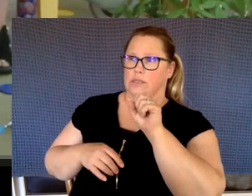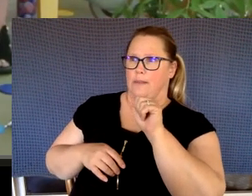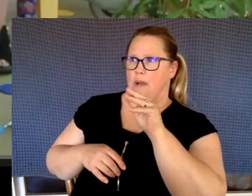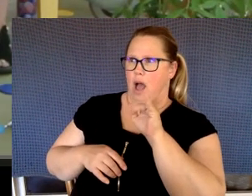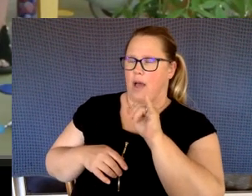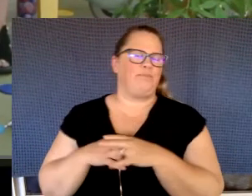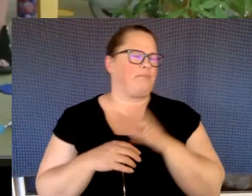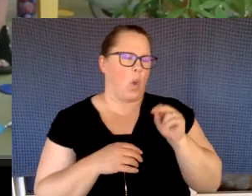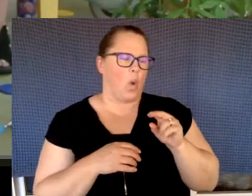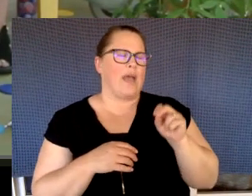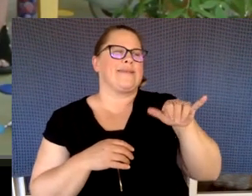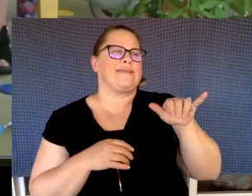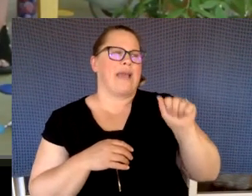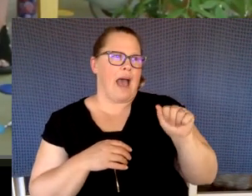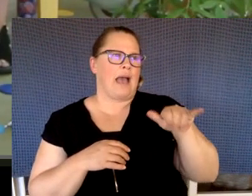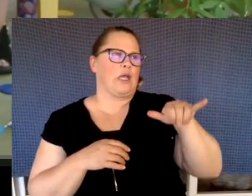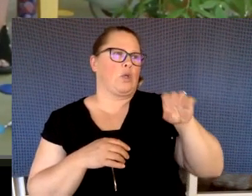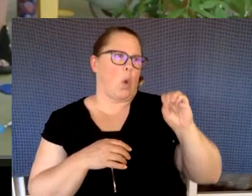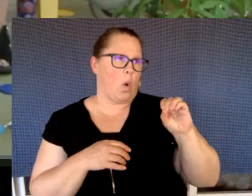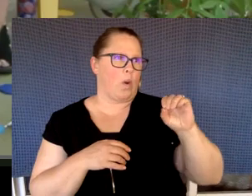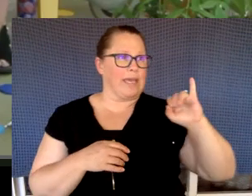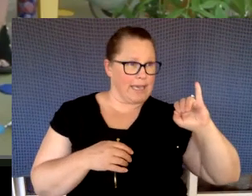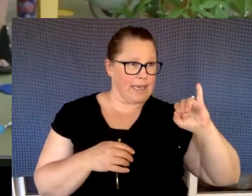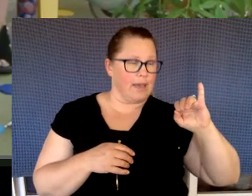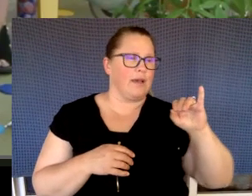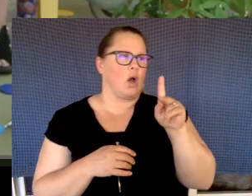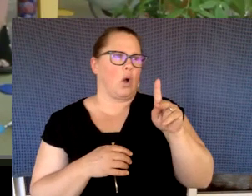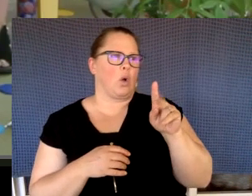Mrs. Kane? Yayoi Kosoma